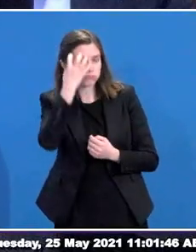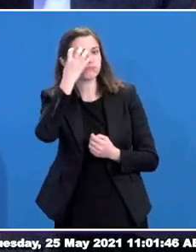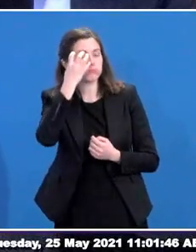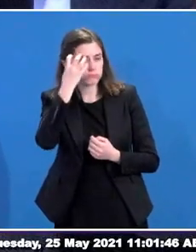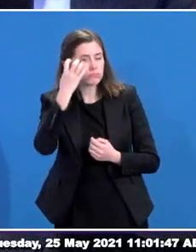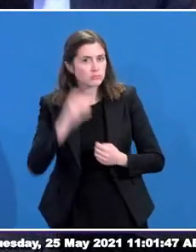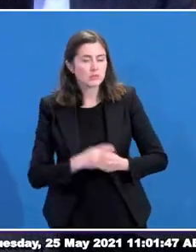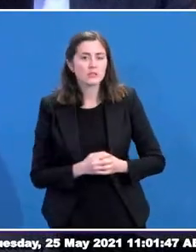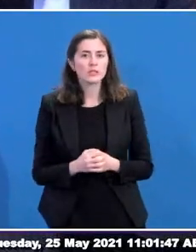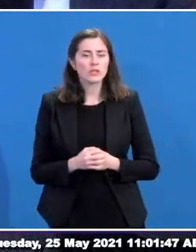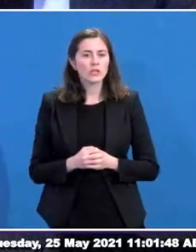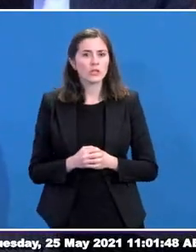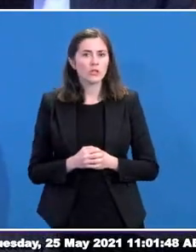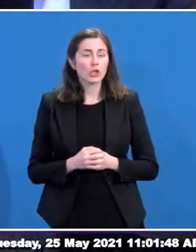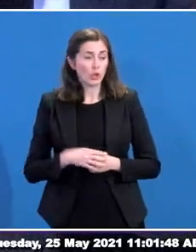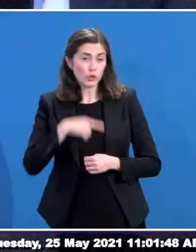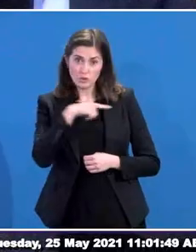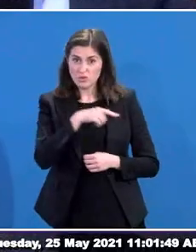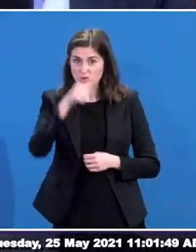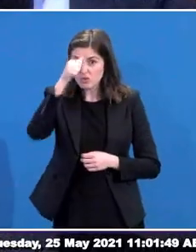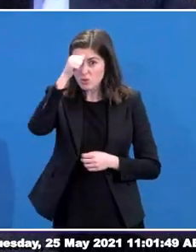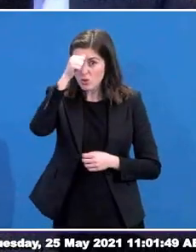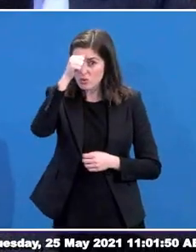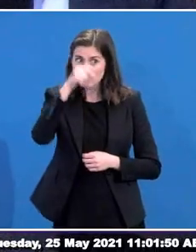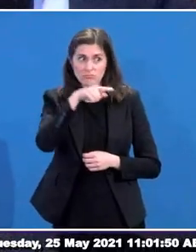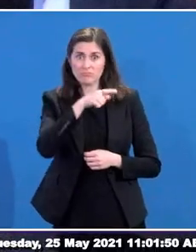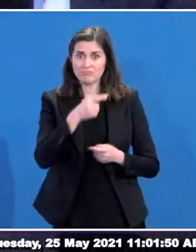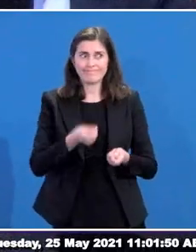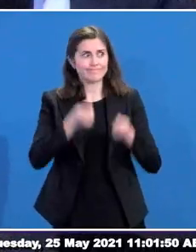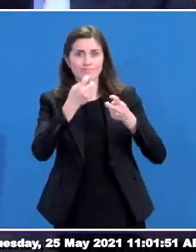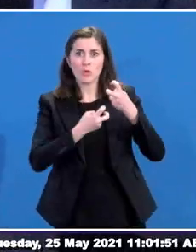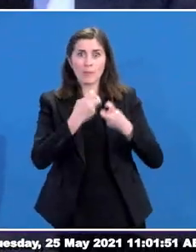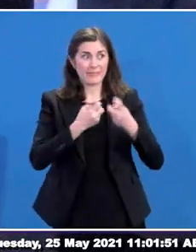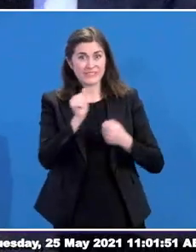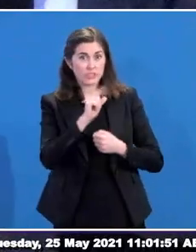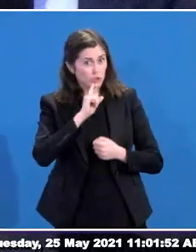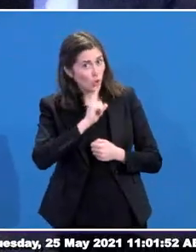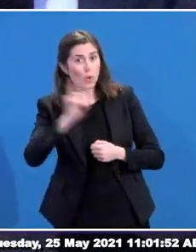You were aware that that issue was raised with the police? Yes.